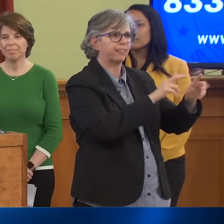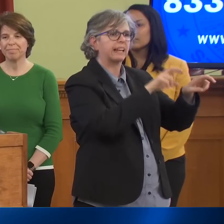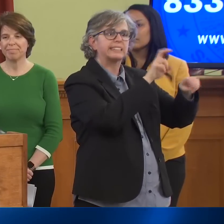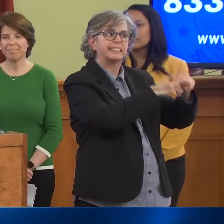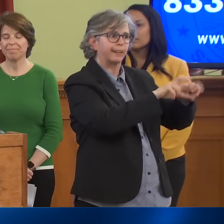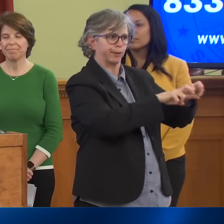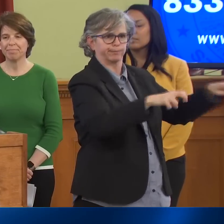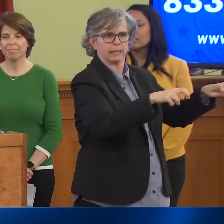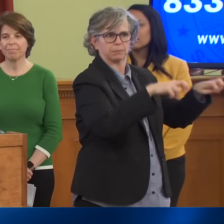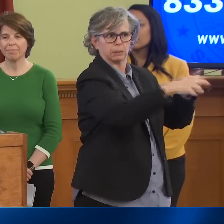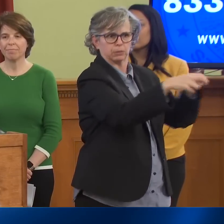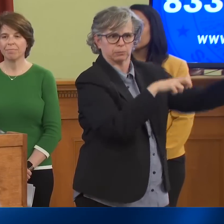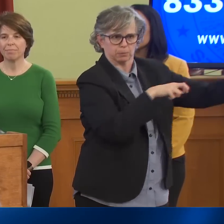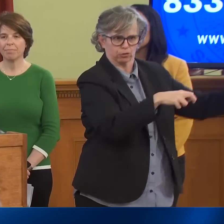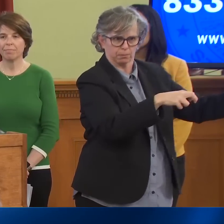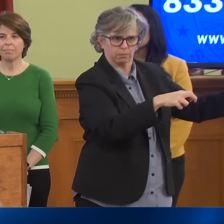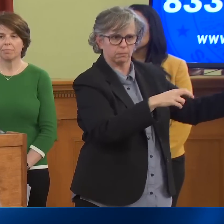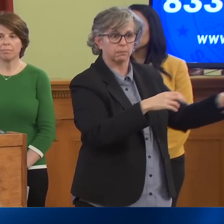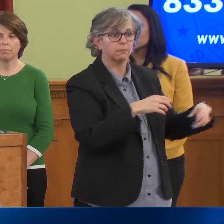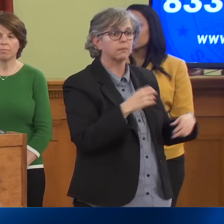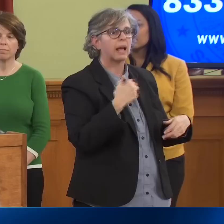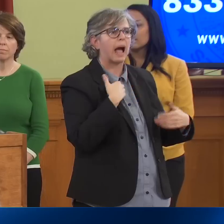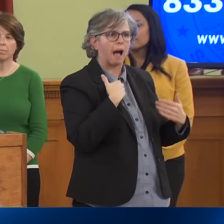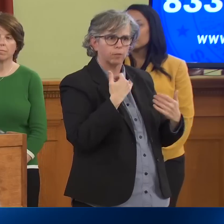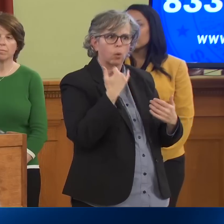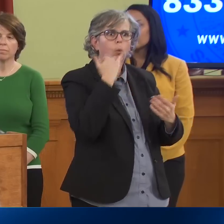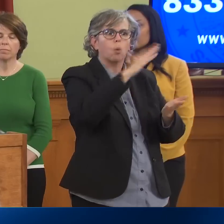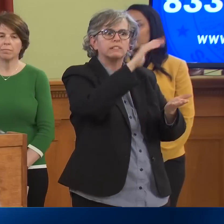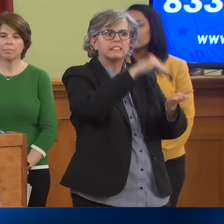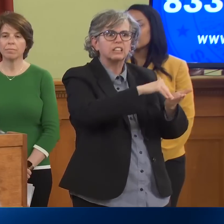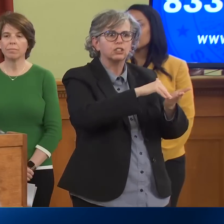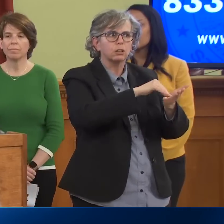IF THEY CONTINUE TO WORK IN THE OFFICE AND SPREAD OUT, AND WE